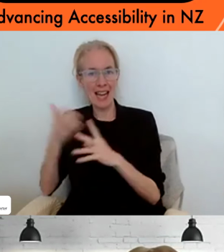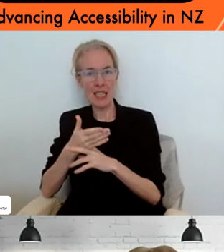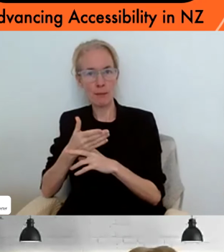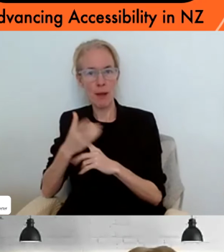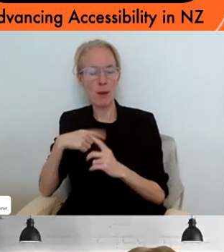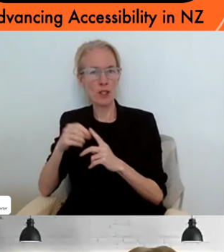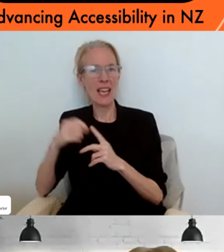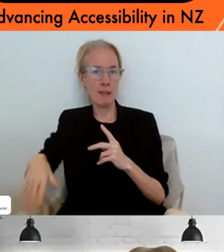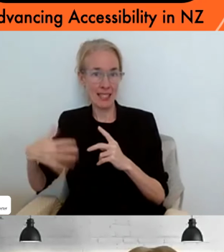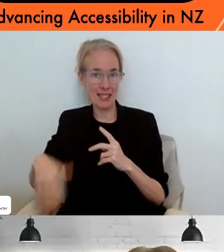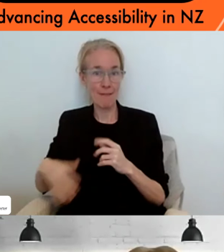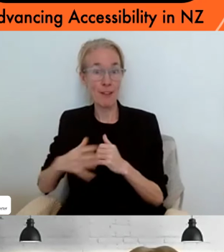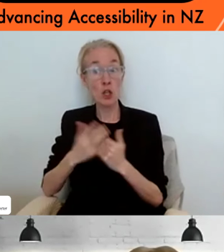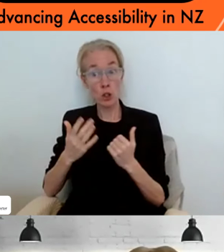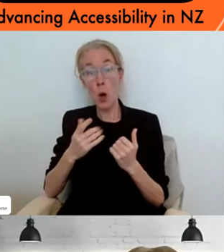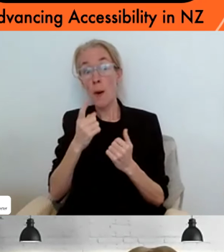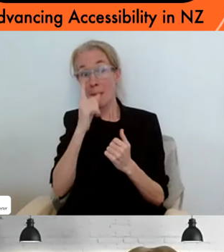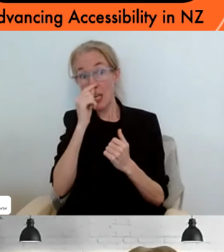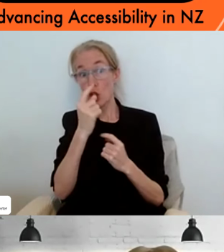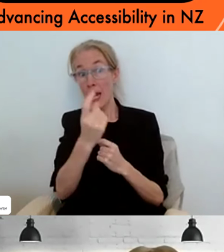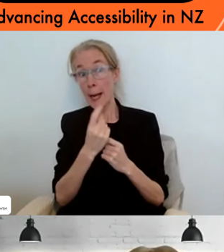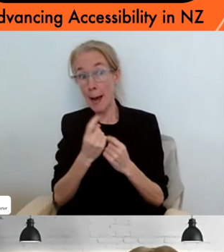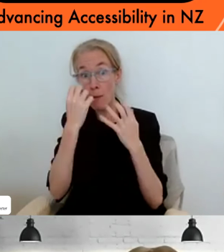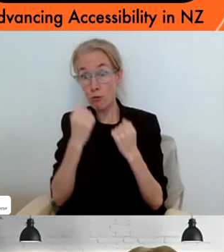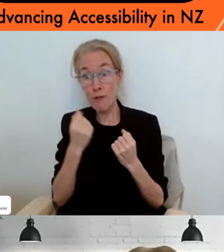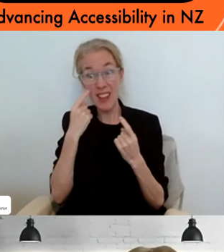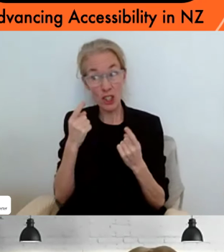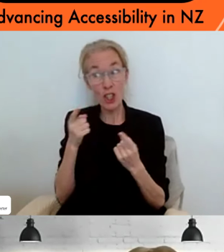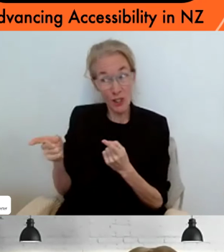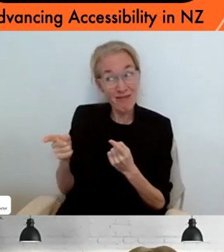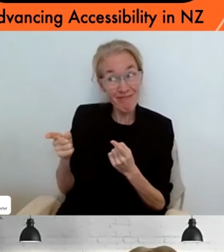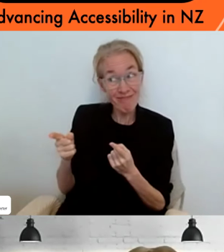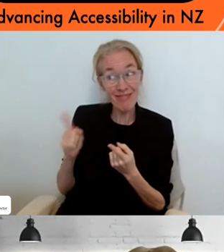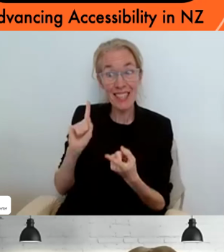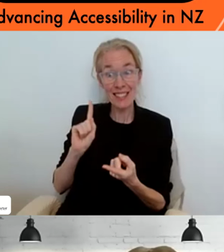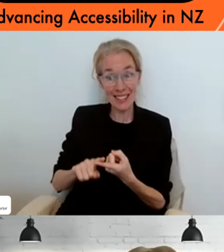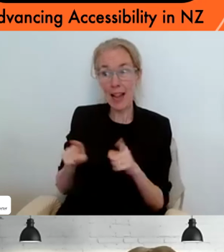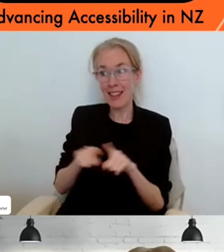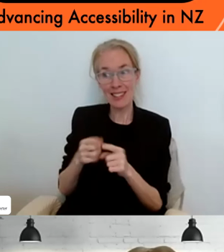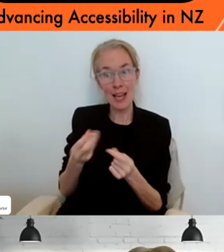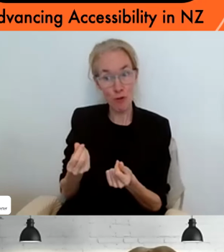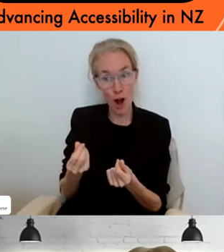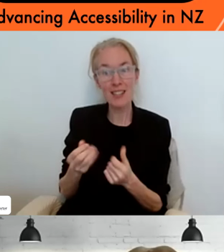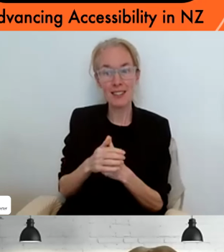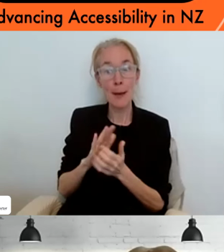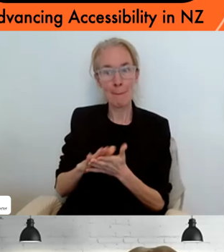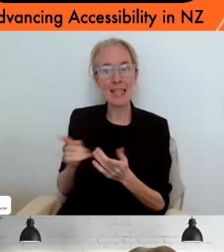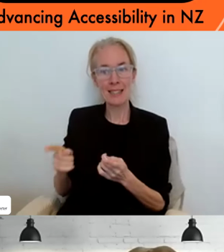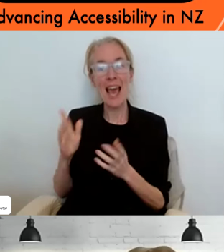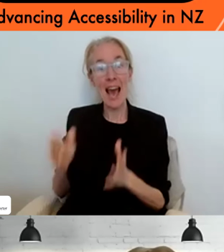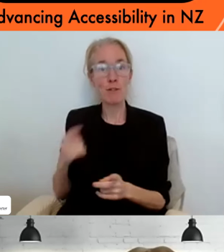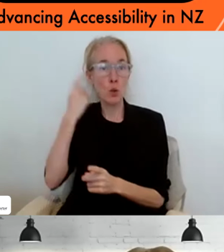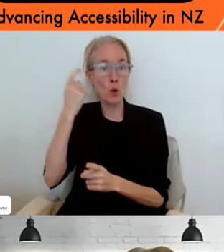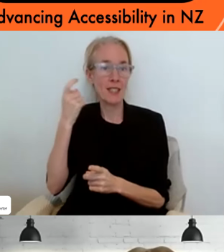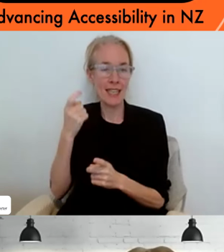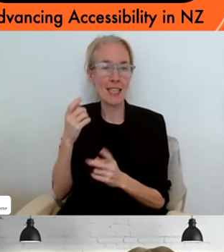Yeah, absolutely. So Dr Sally that was mediating the other panel,